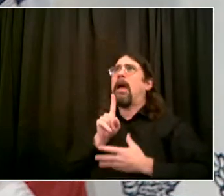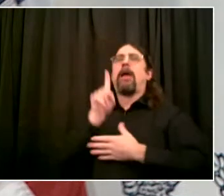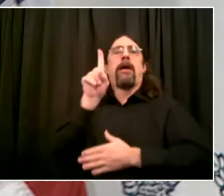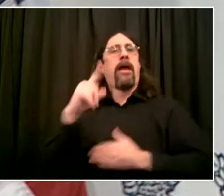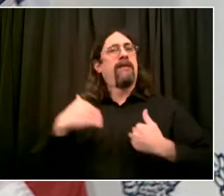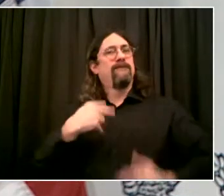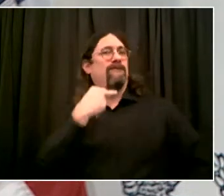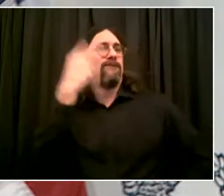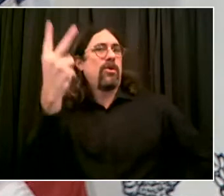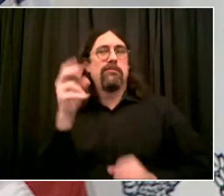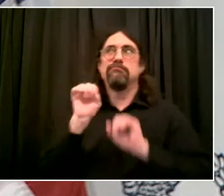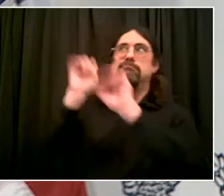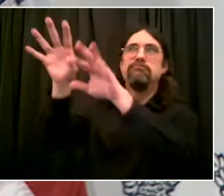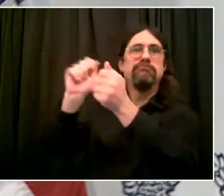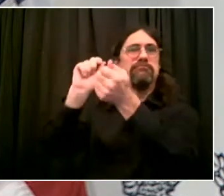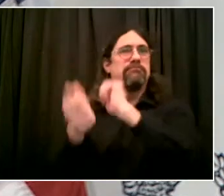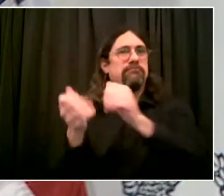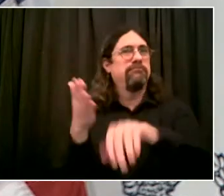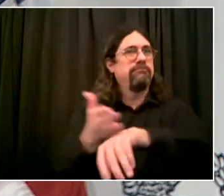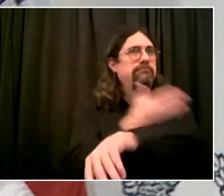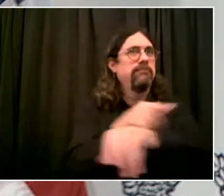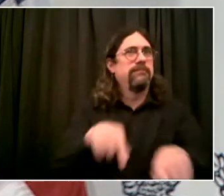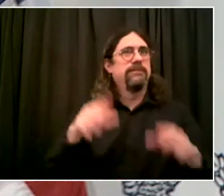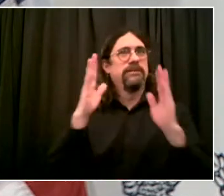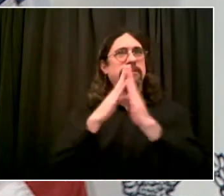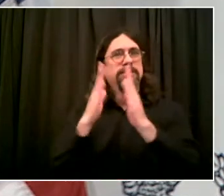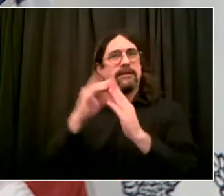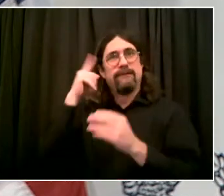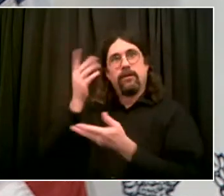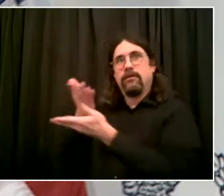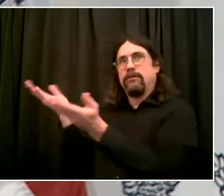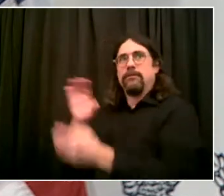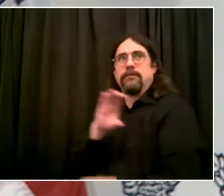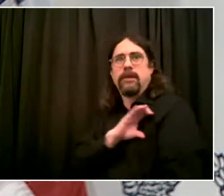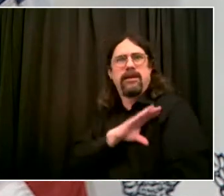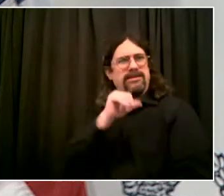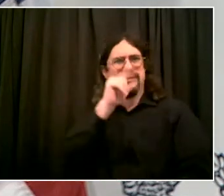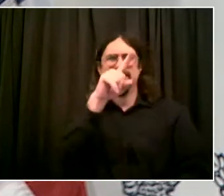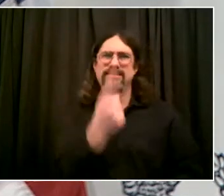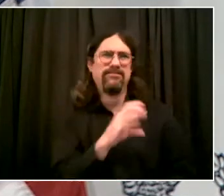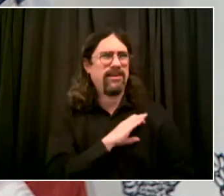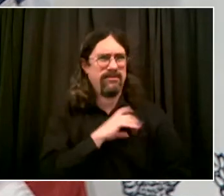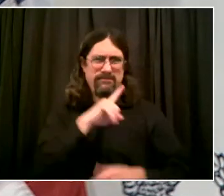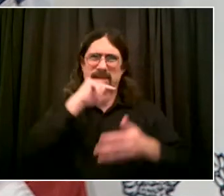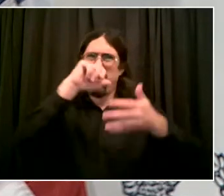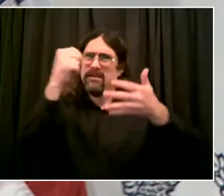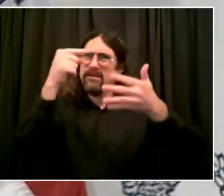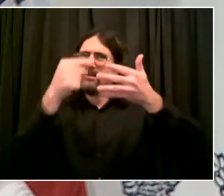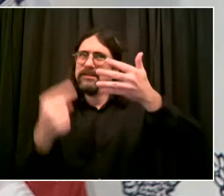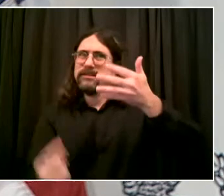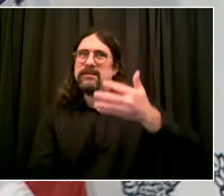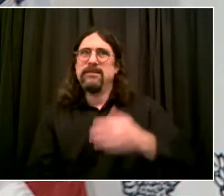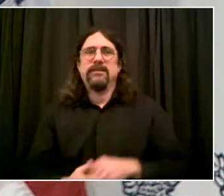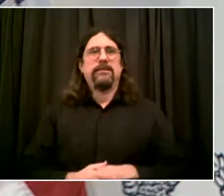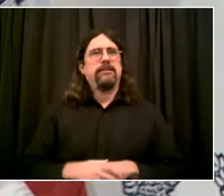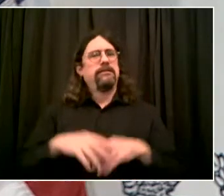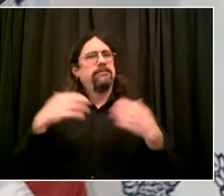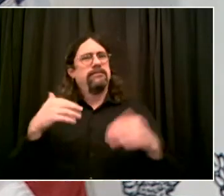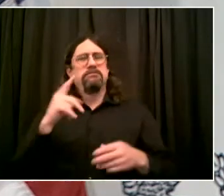BRINGING VOVOCEIS OF COMMUNITIES FORWARD AND REALLY WORKING WITH UUS. IN SO MANY WAYS THE CRAFT OF REFORMS AND CHANGES WE NEED